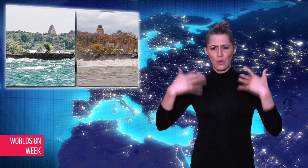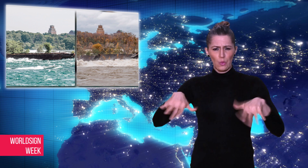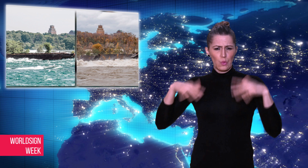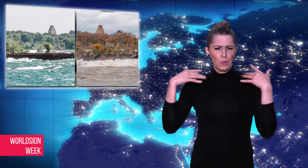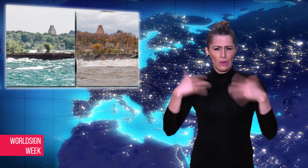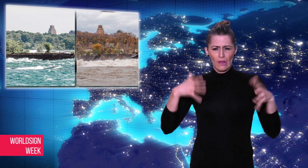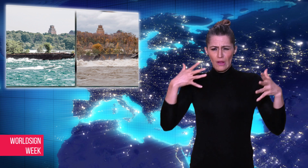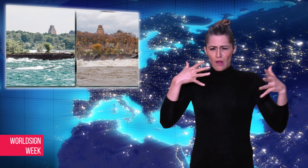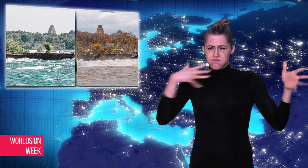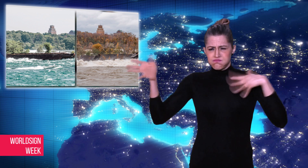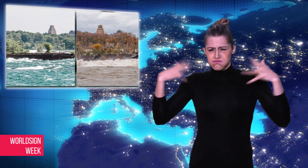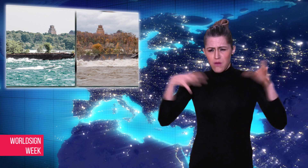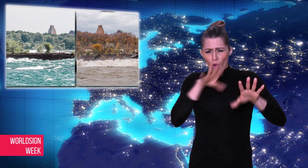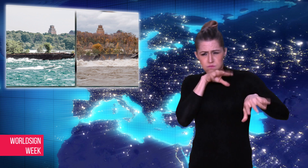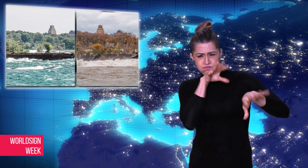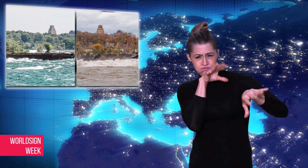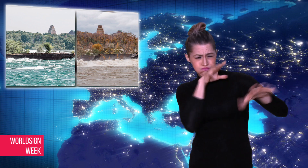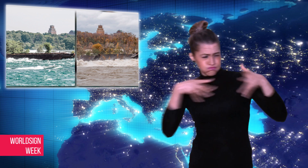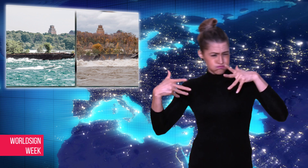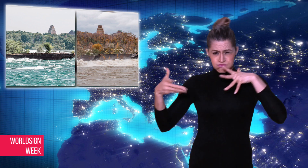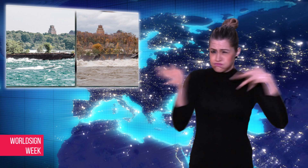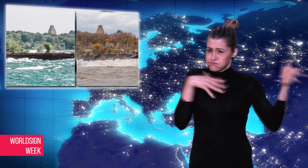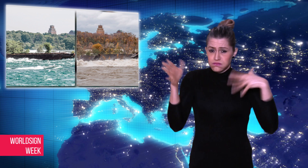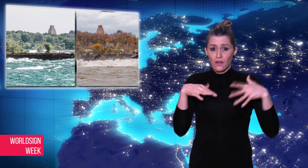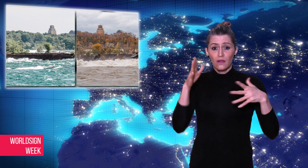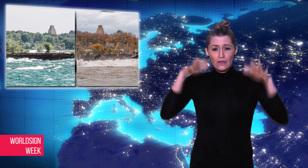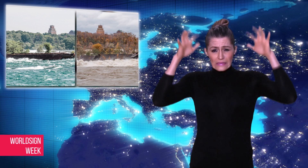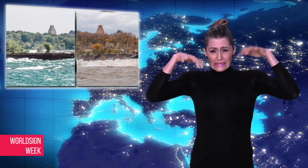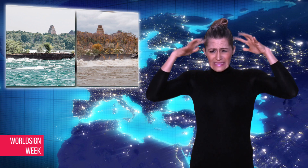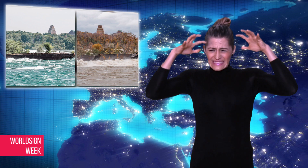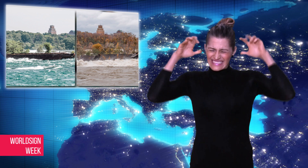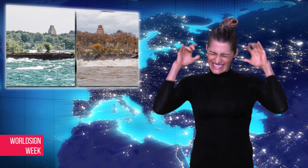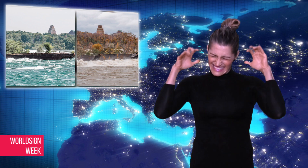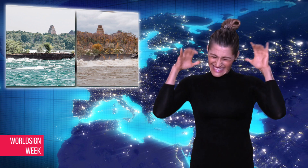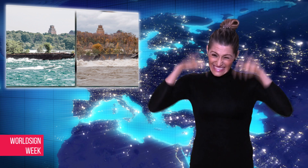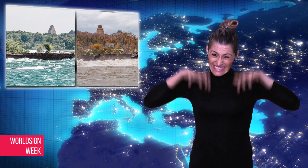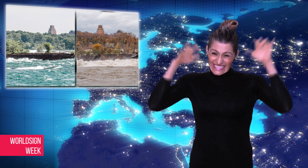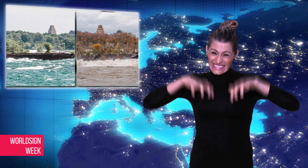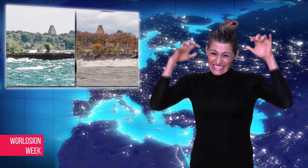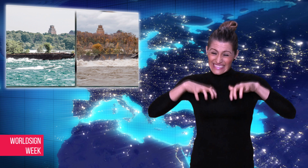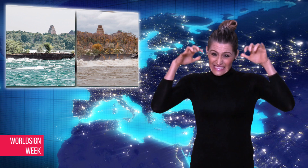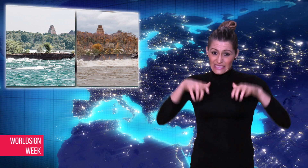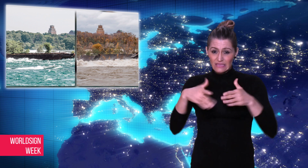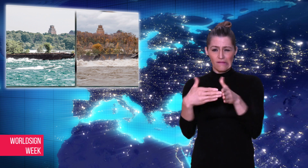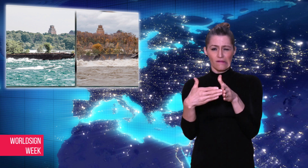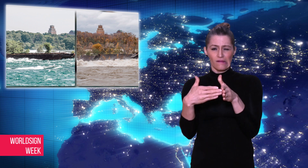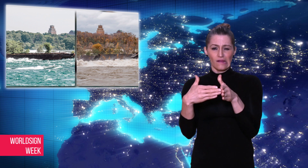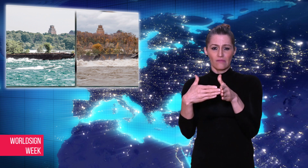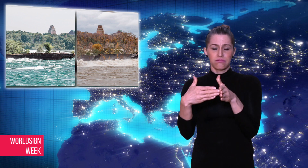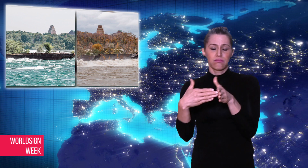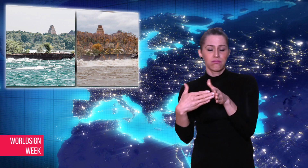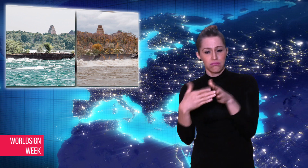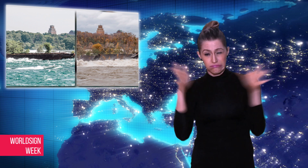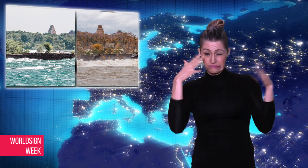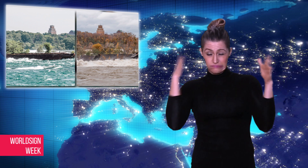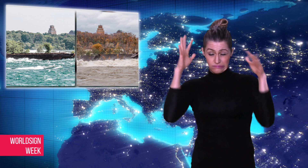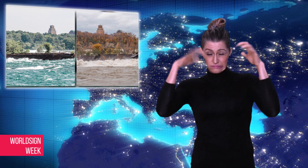high winds and heavy rains caused the ship